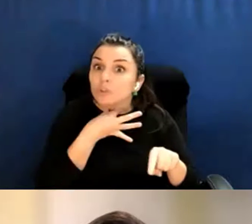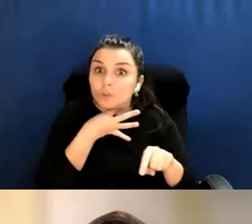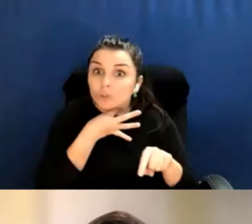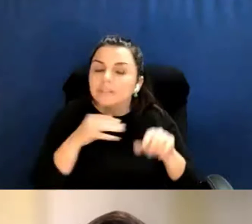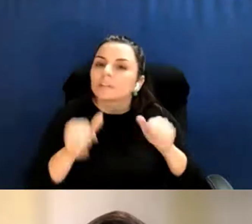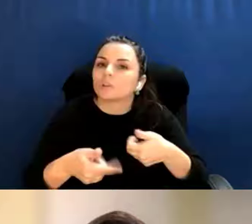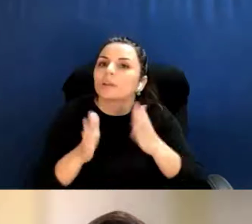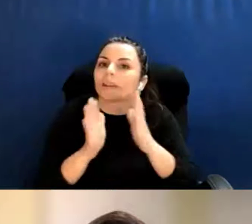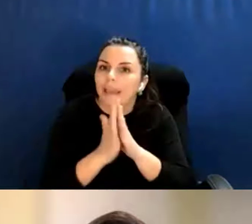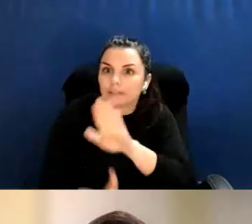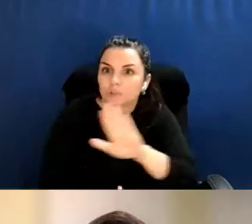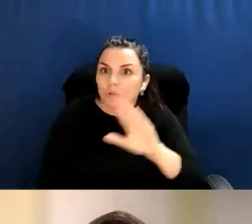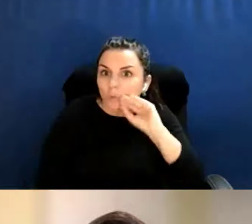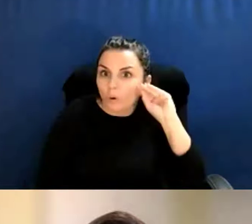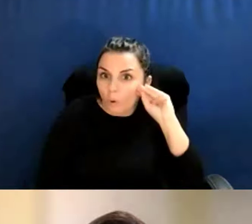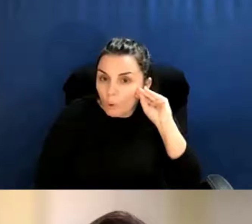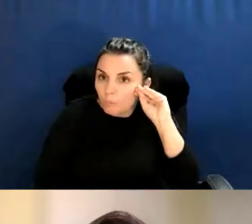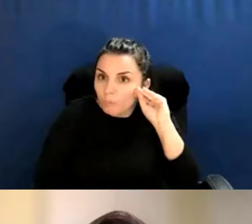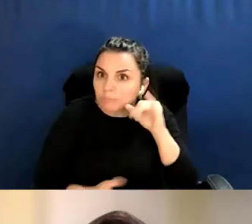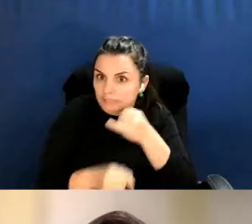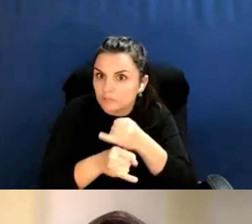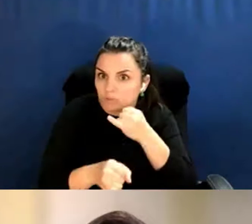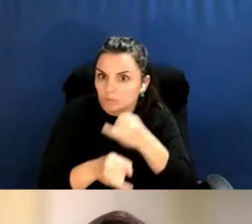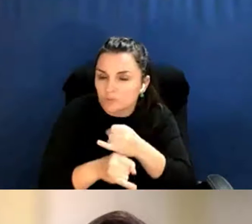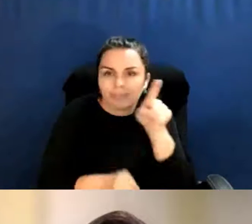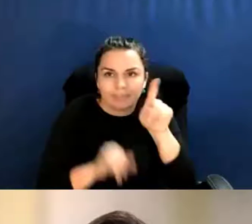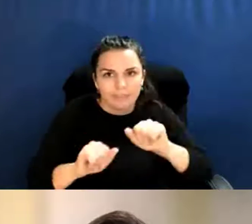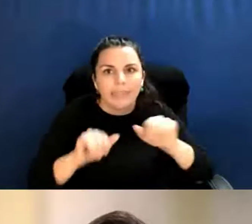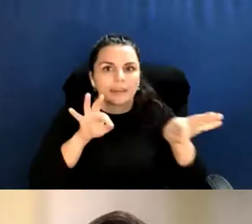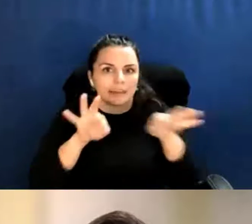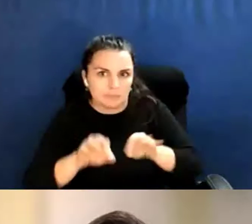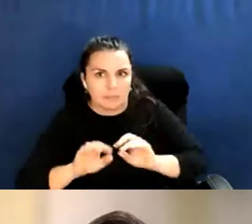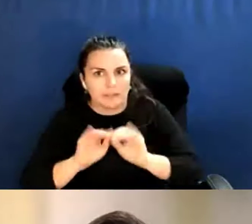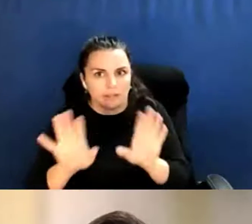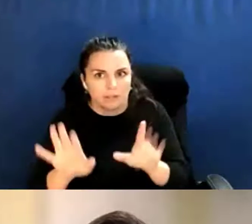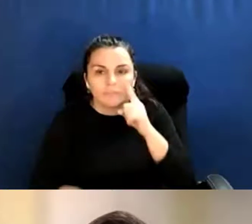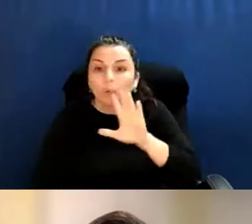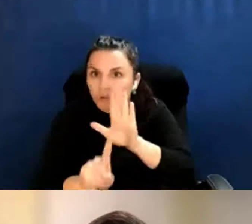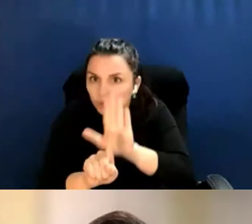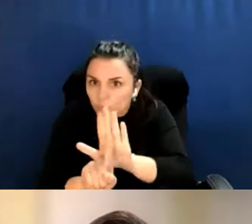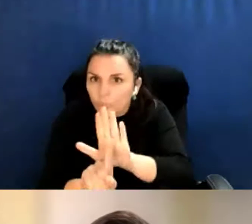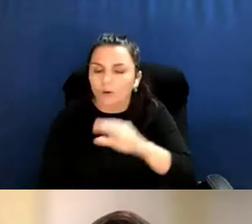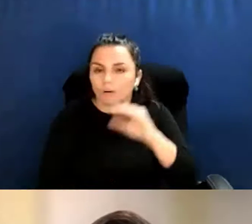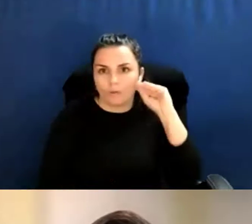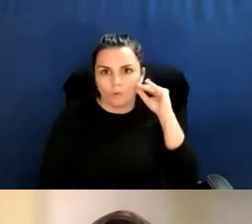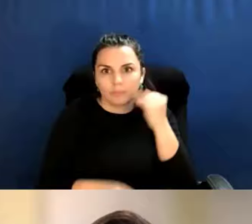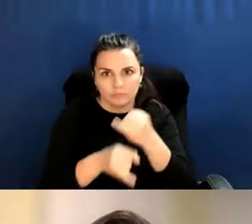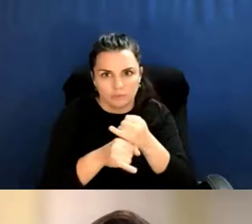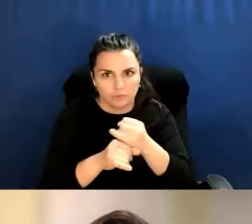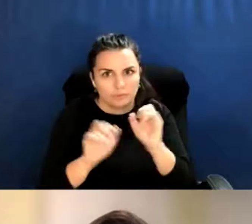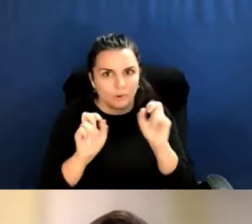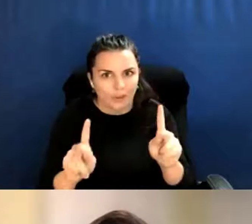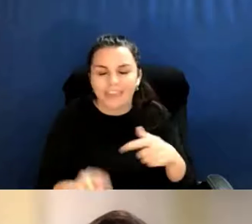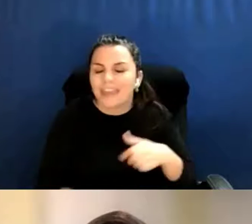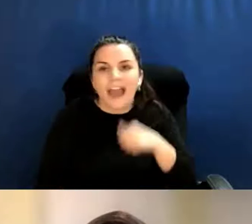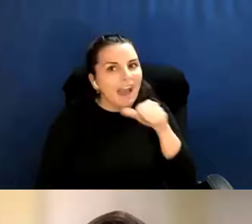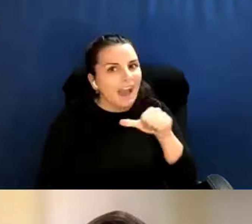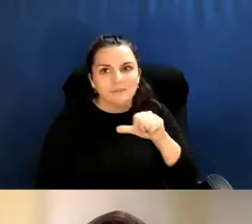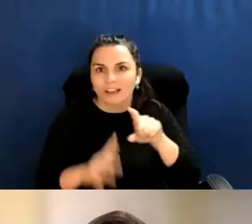and understand the process for your institution. So I'm not going to go there because it's complicated.